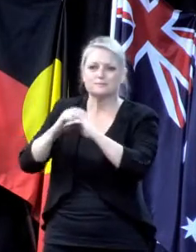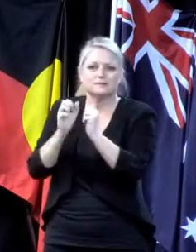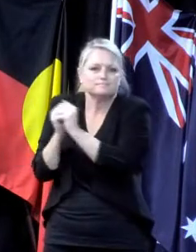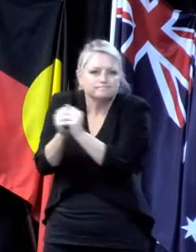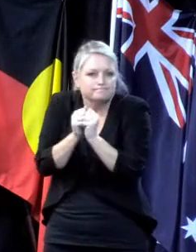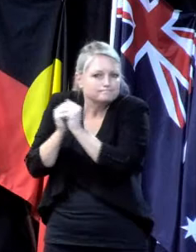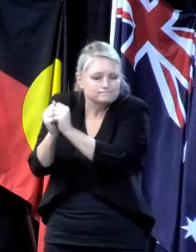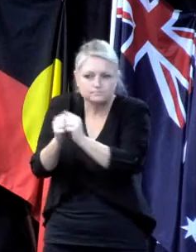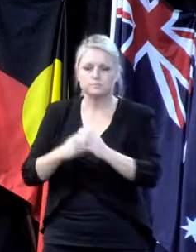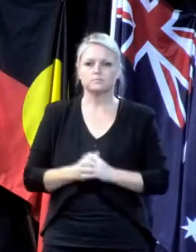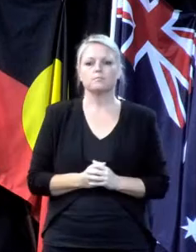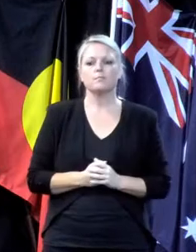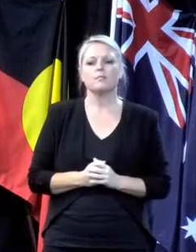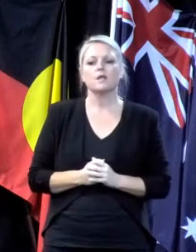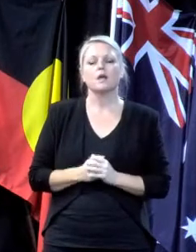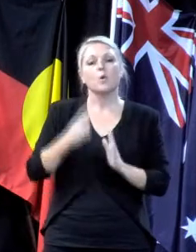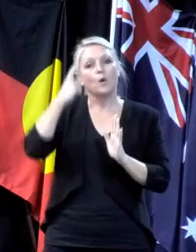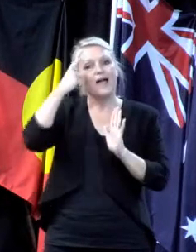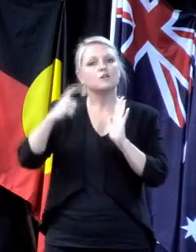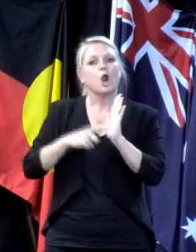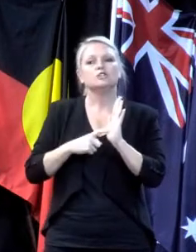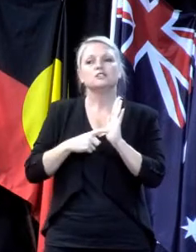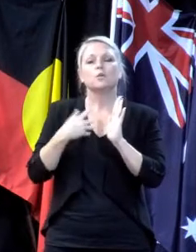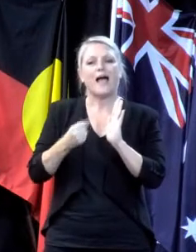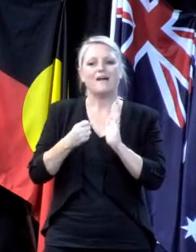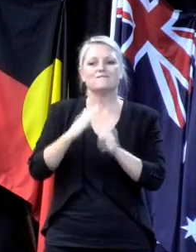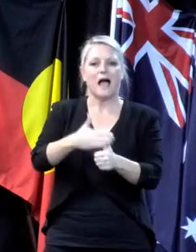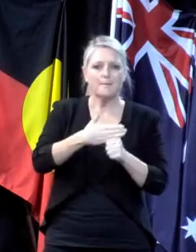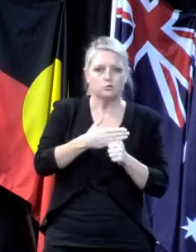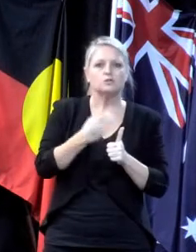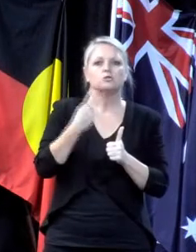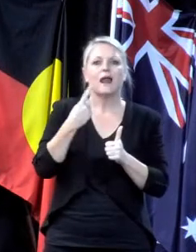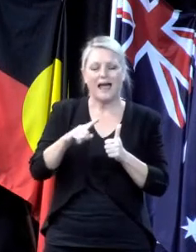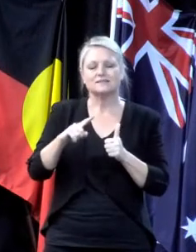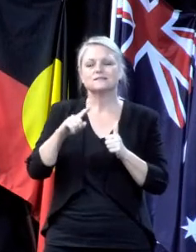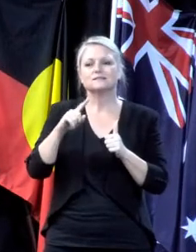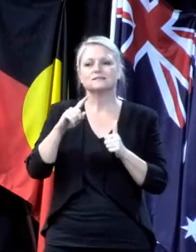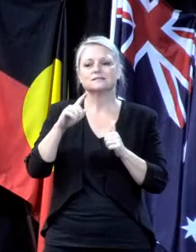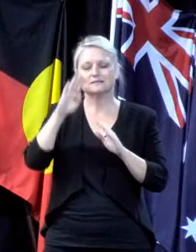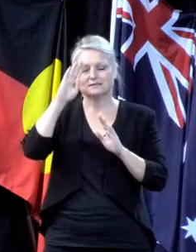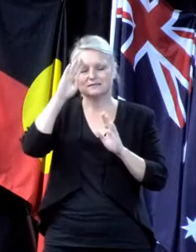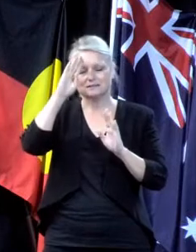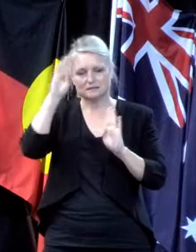We acknowledge that we have Aboriginal Strait - Aboriginal and Strait - Aboriginal Islander -